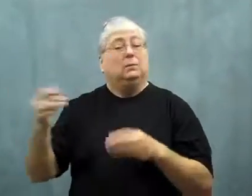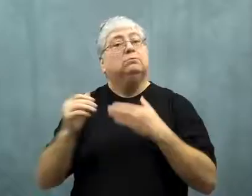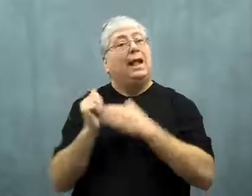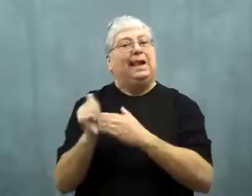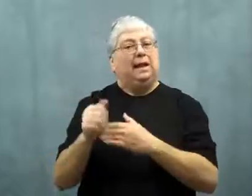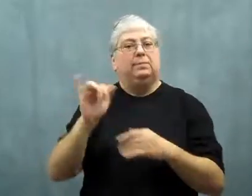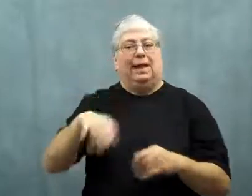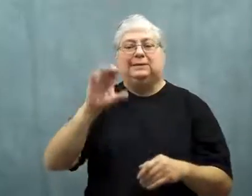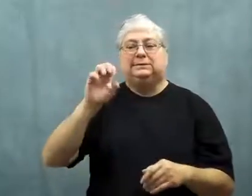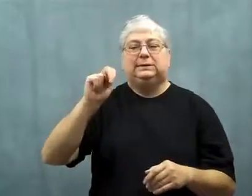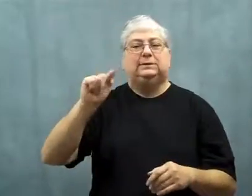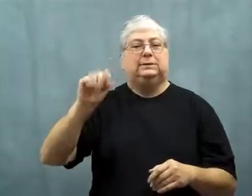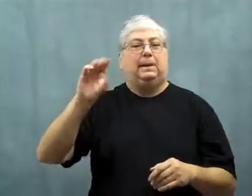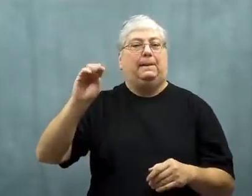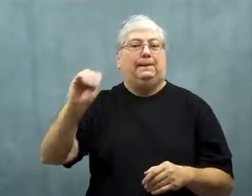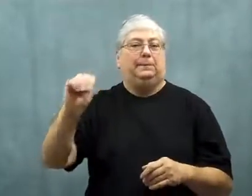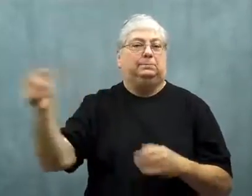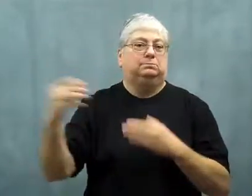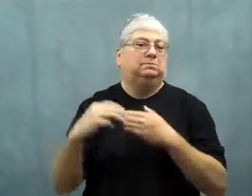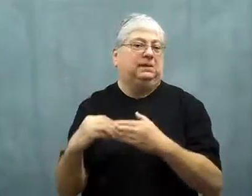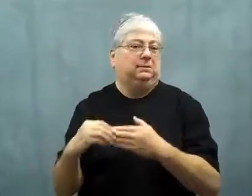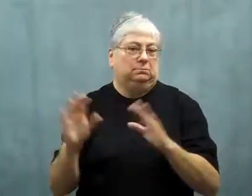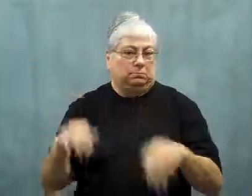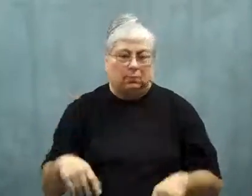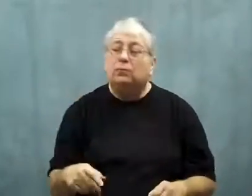He was the commander of CENTCOM.